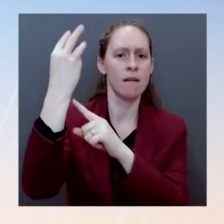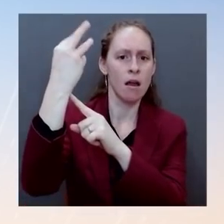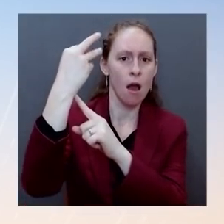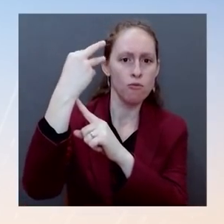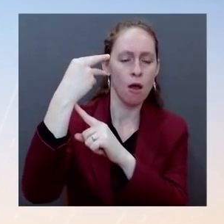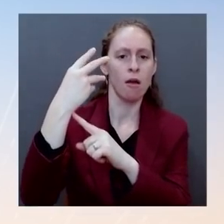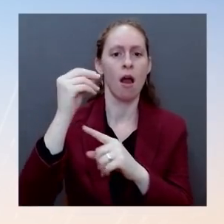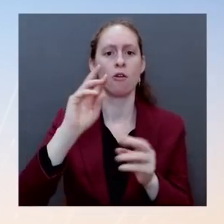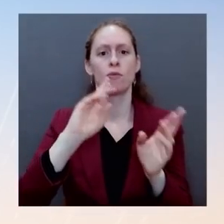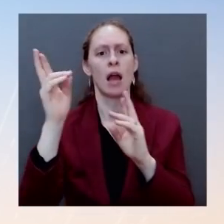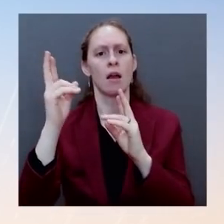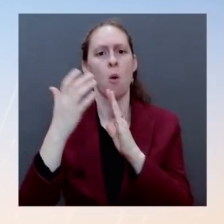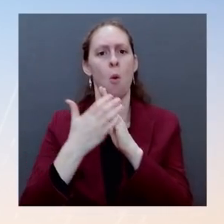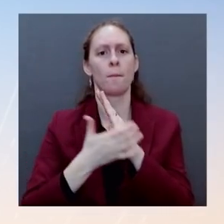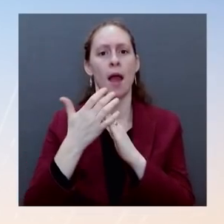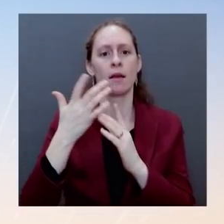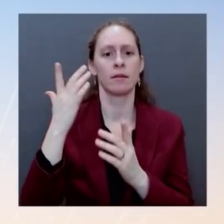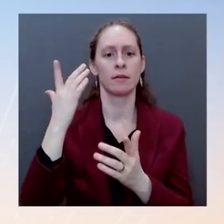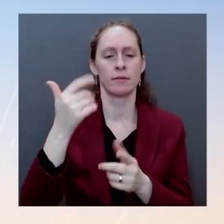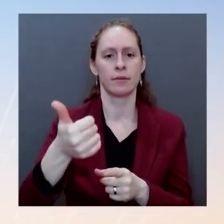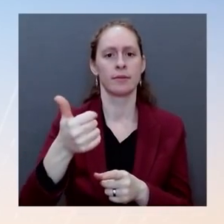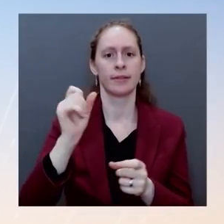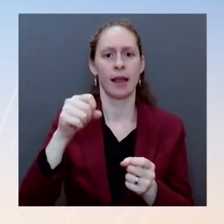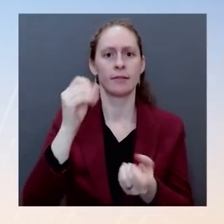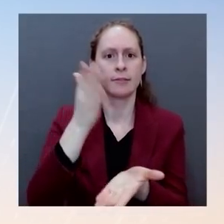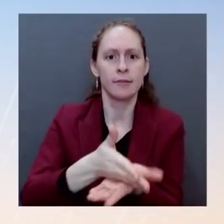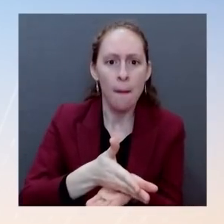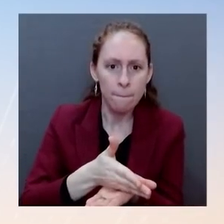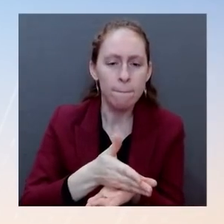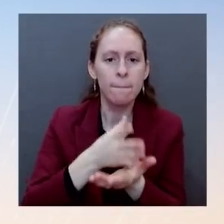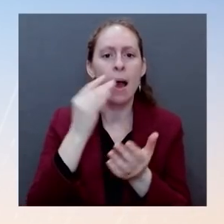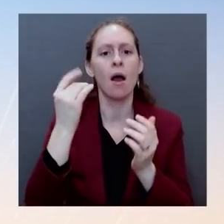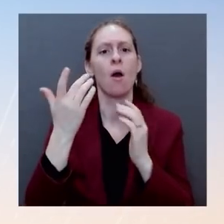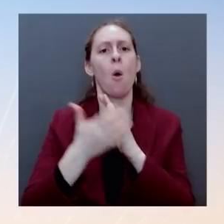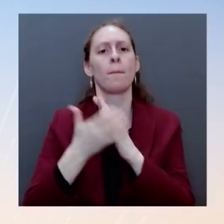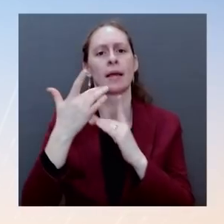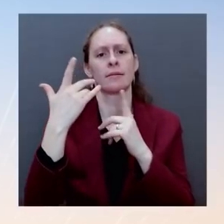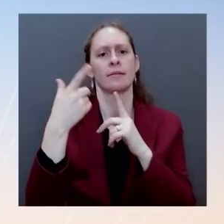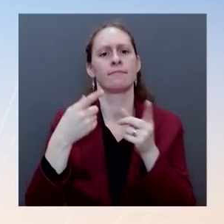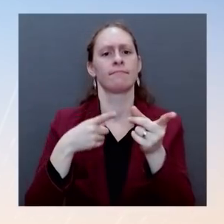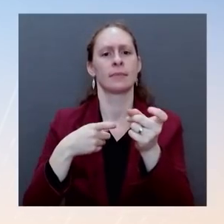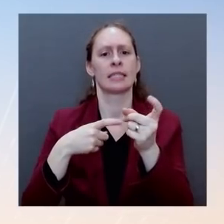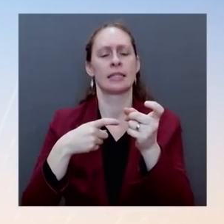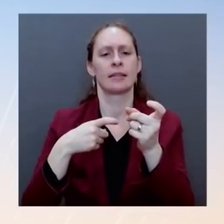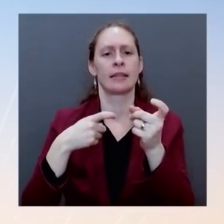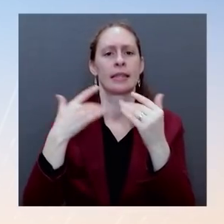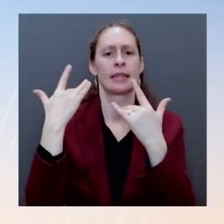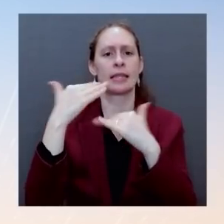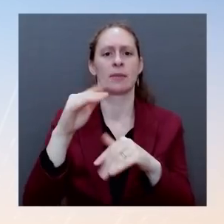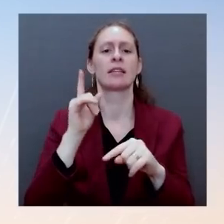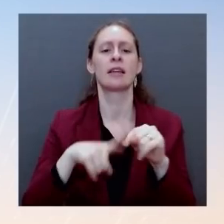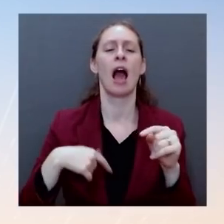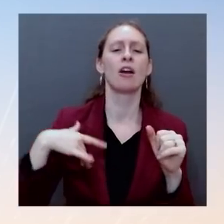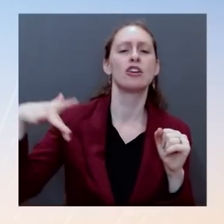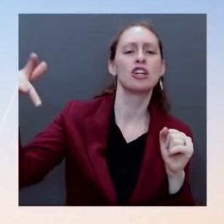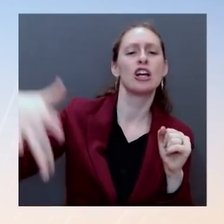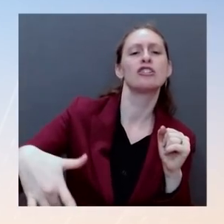so that we can move more goods and lower the cost for Americans across the country. Did I get to everyone so far? Oh, go ahead. The Press: Me?